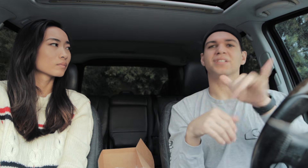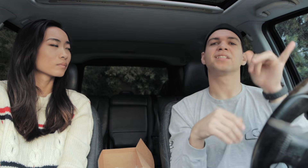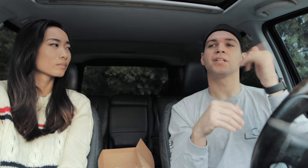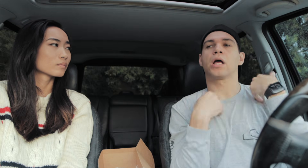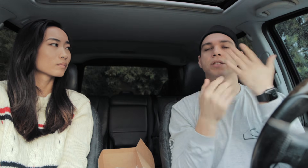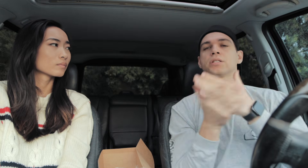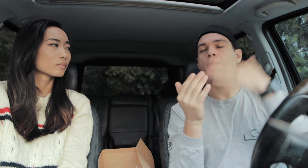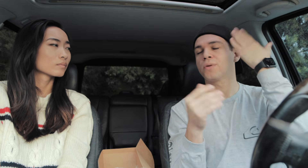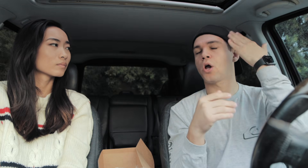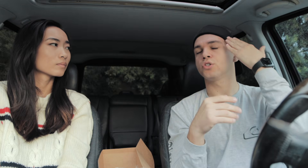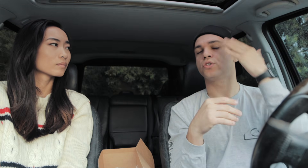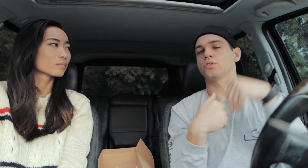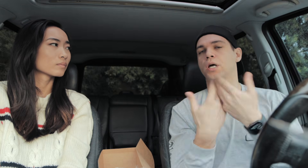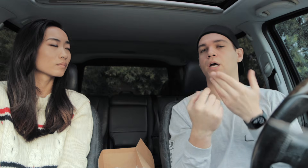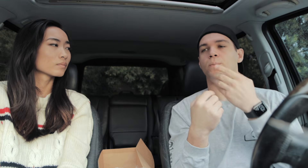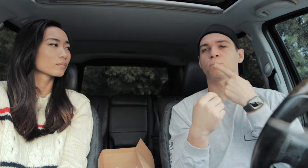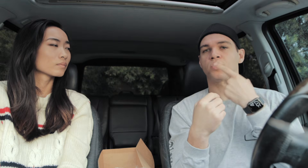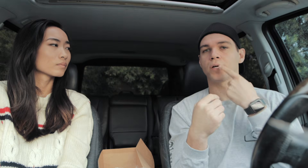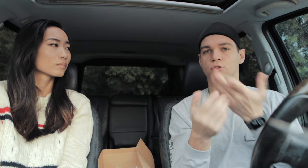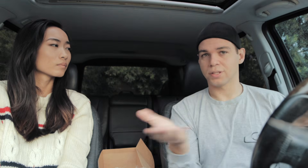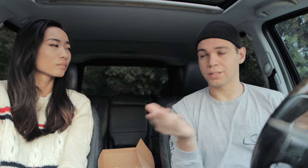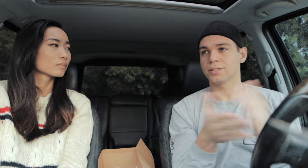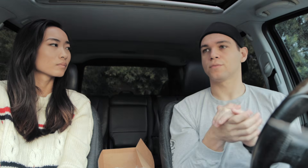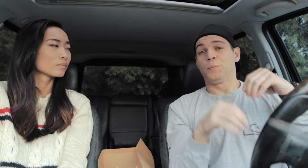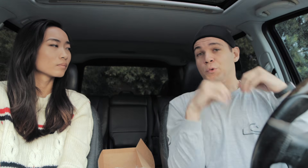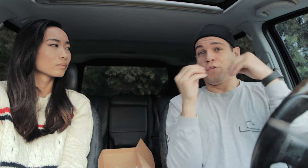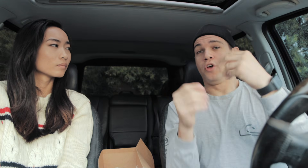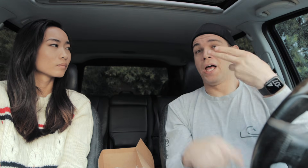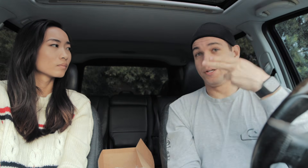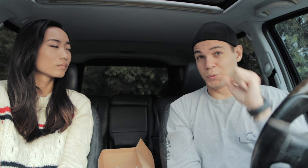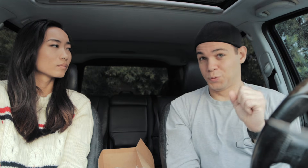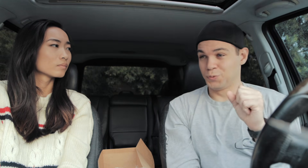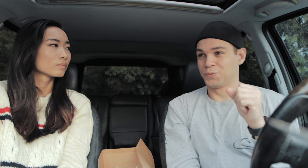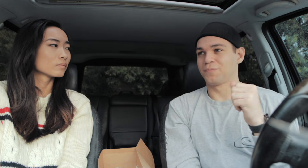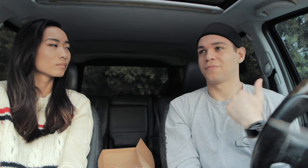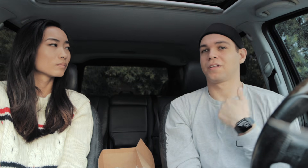I still had some knowledge on how to say things moving onto high school